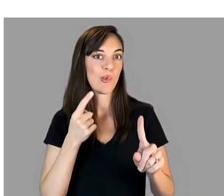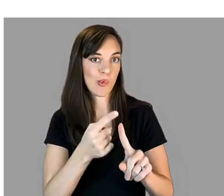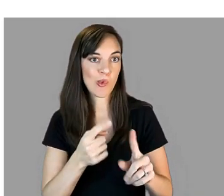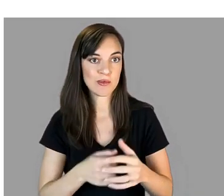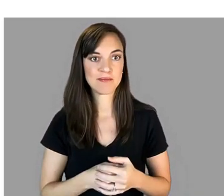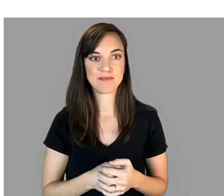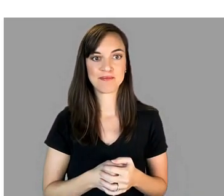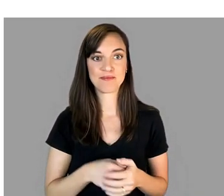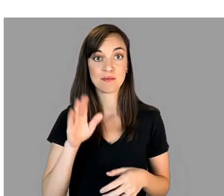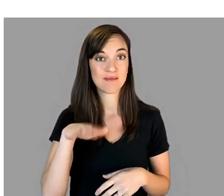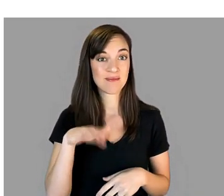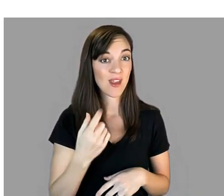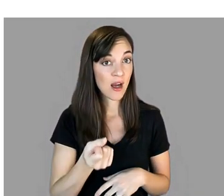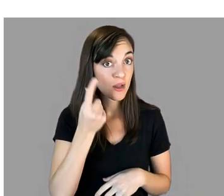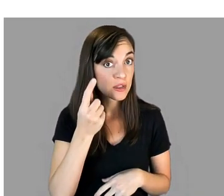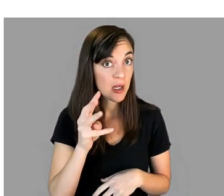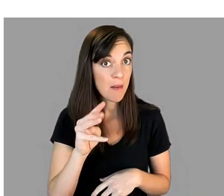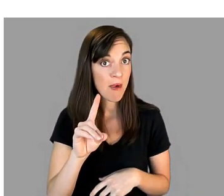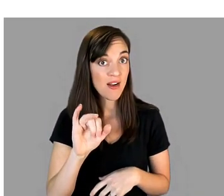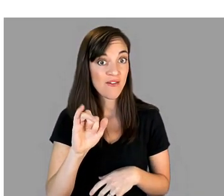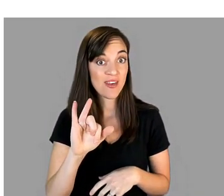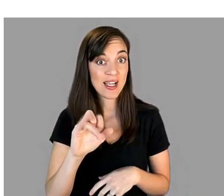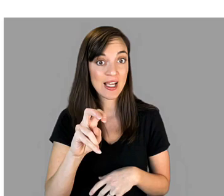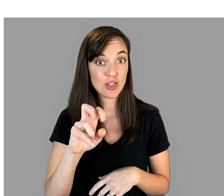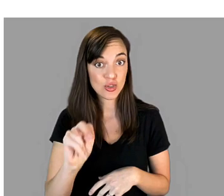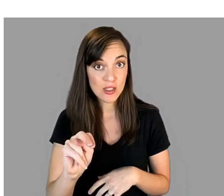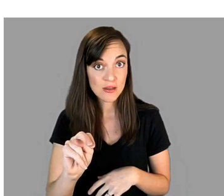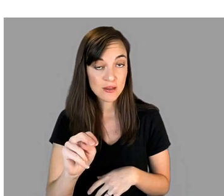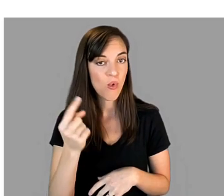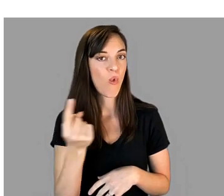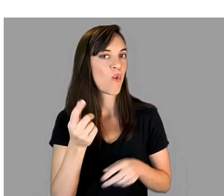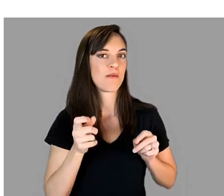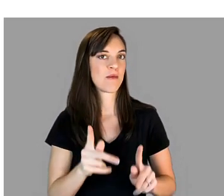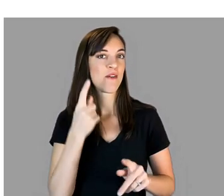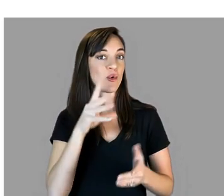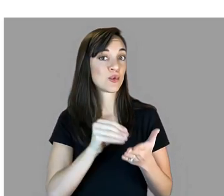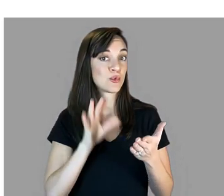It should be noted that only students who are on alternate learning standards are permitted